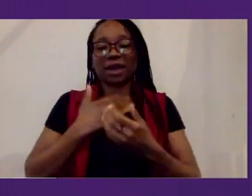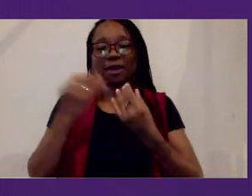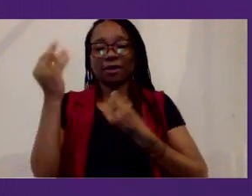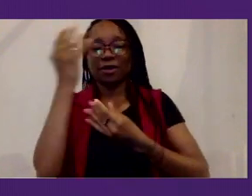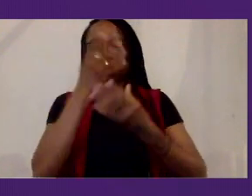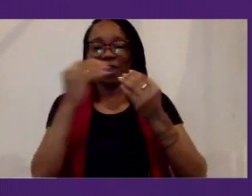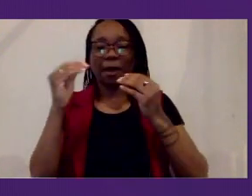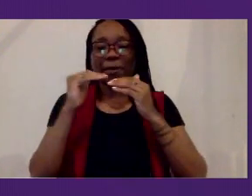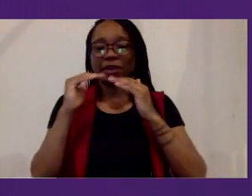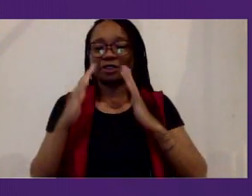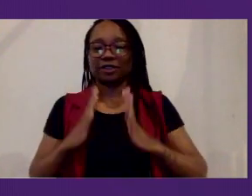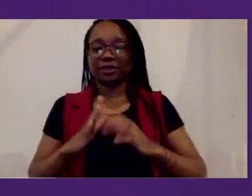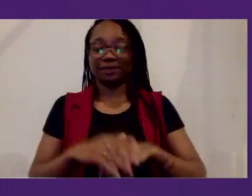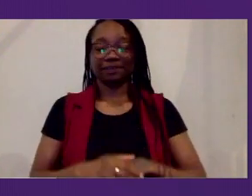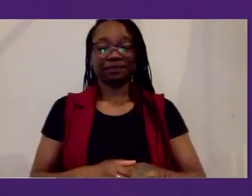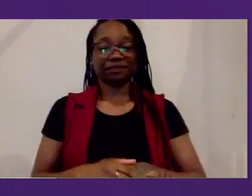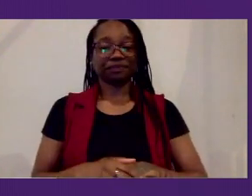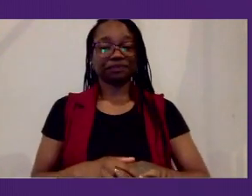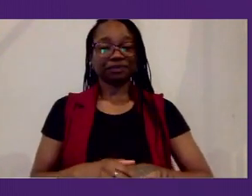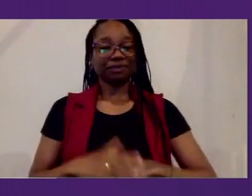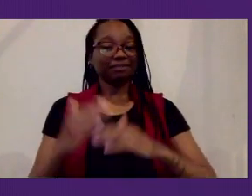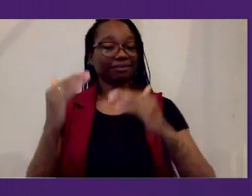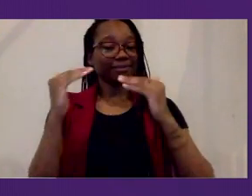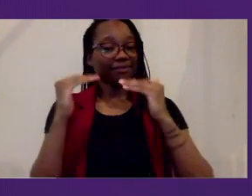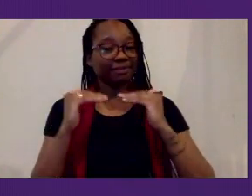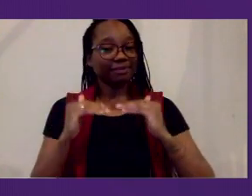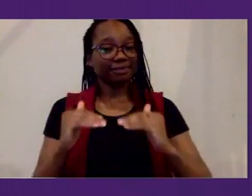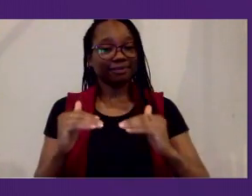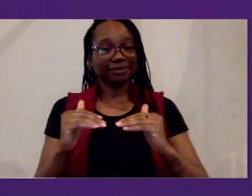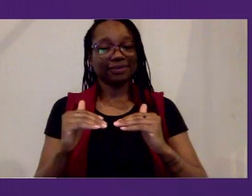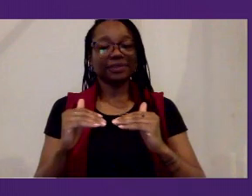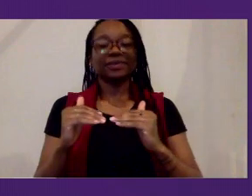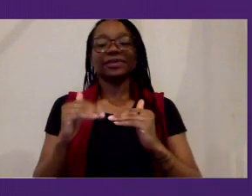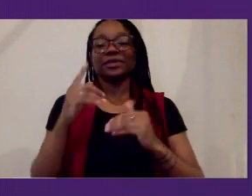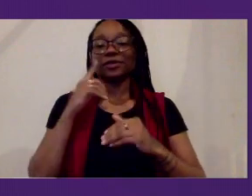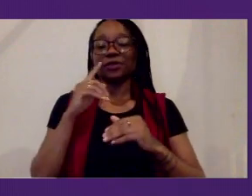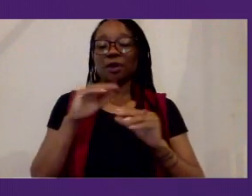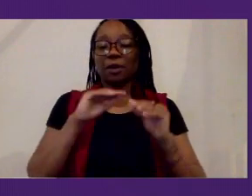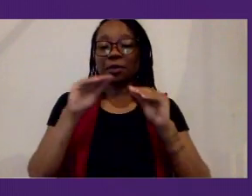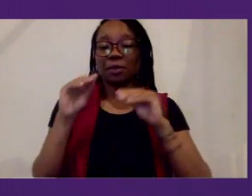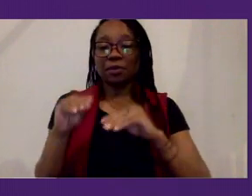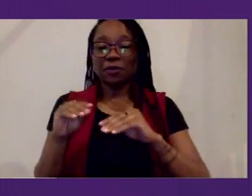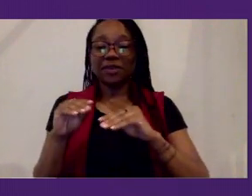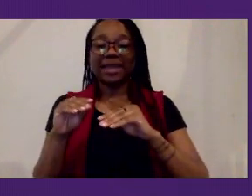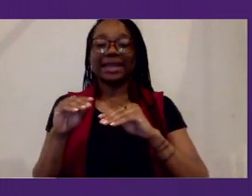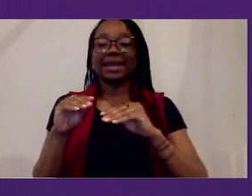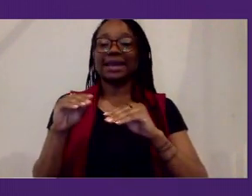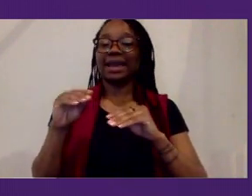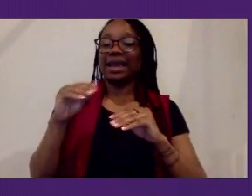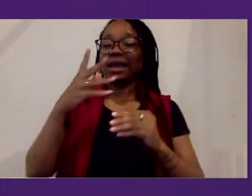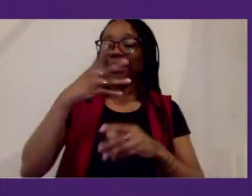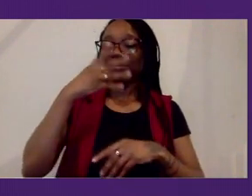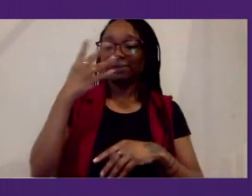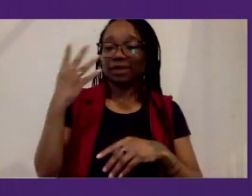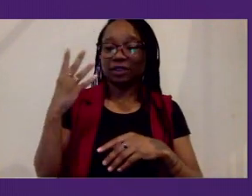So, the following explorations of moving and migrating were born from Re-imagining Migration